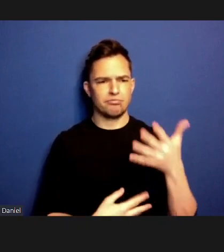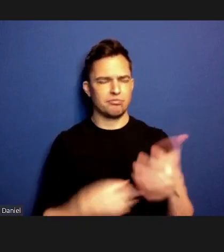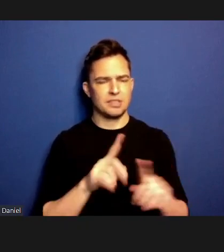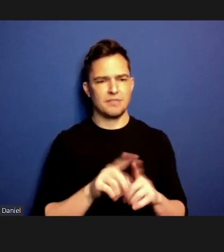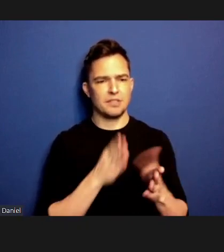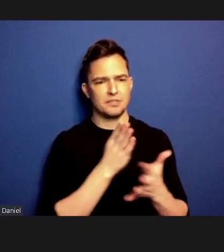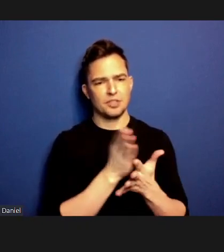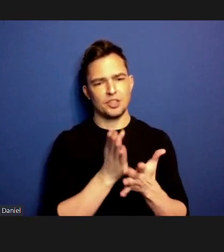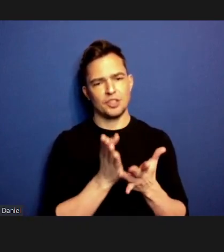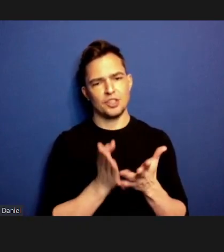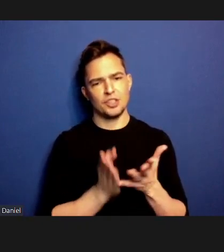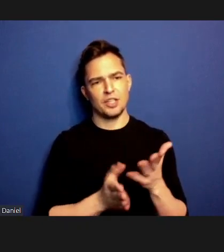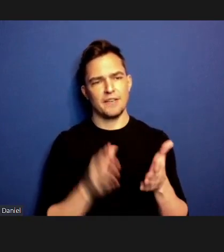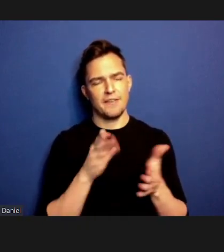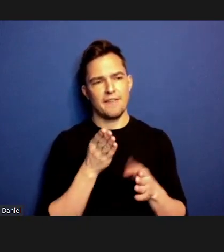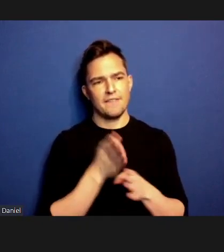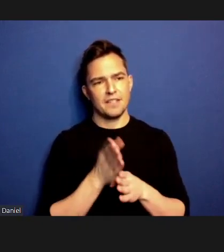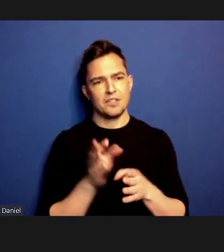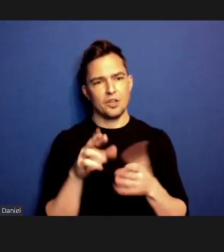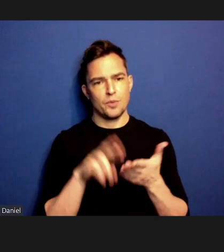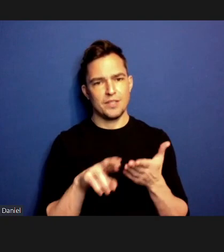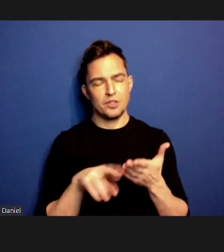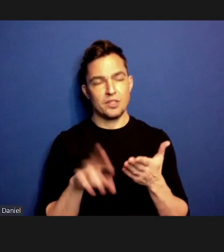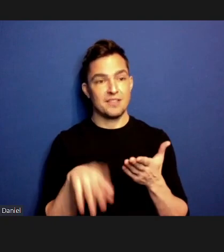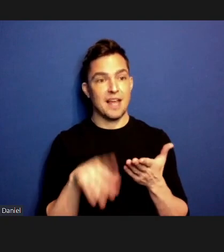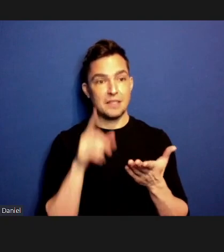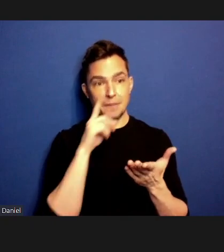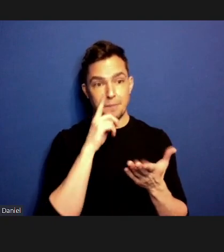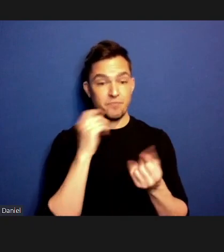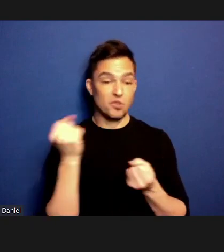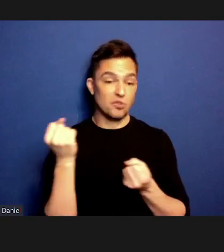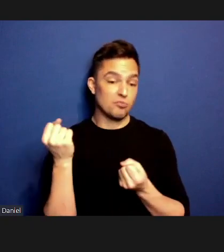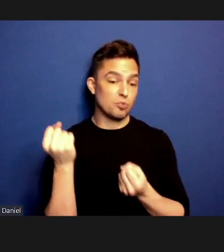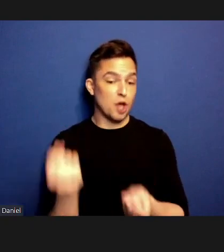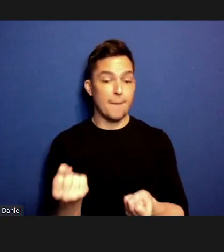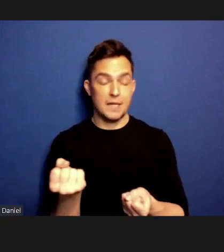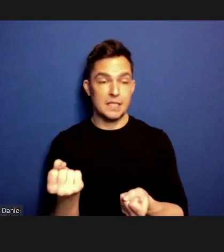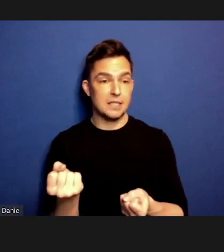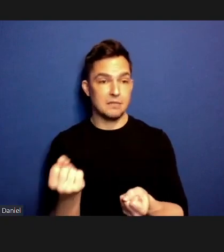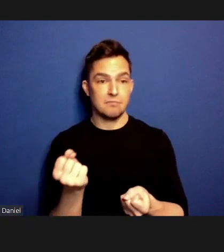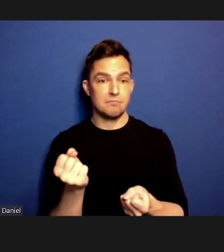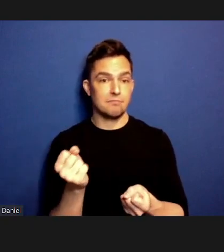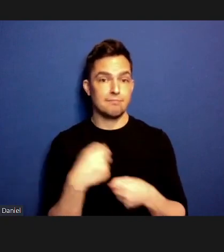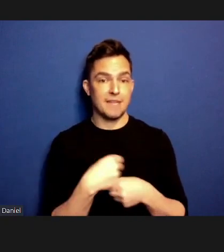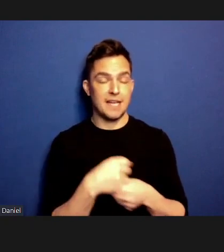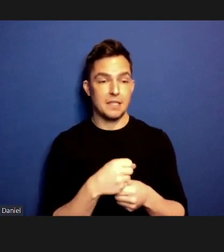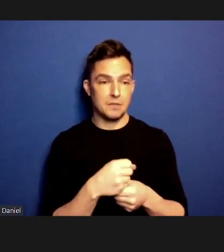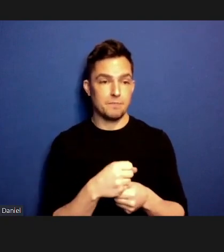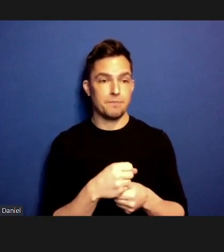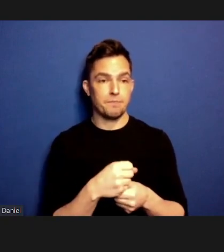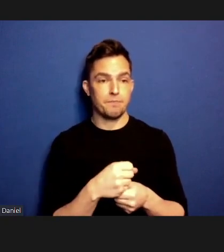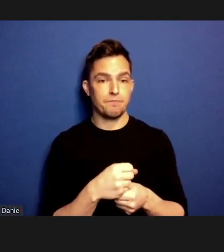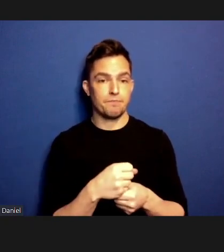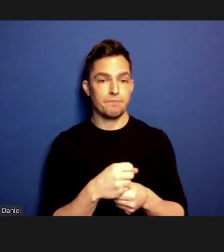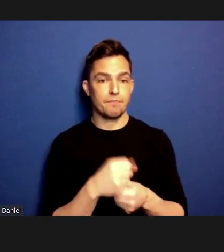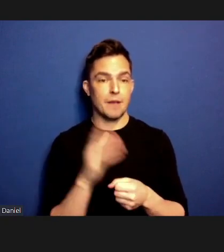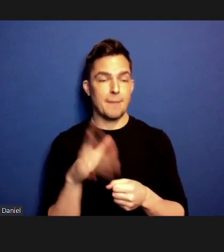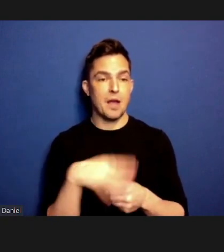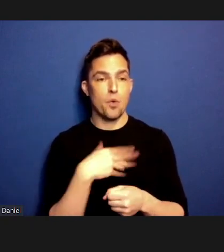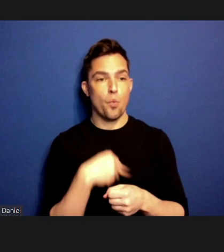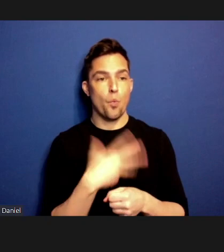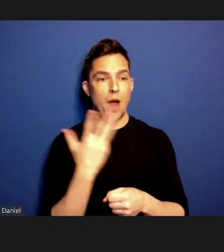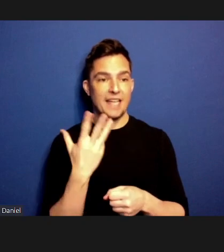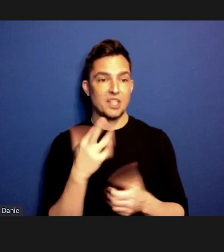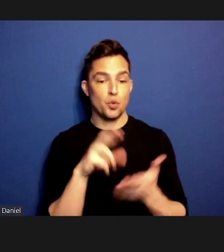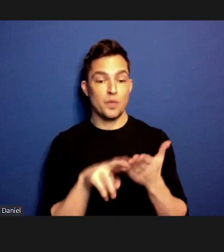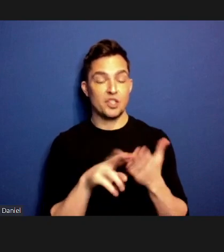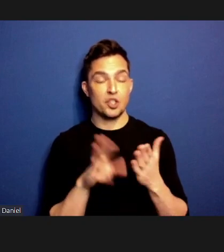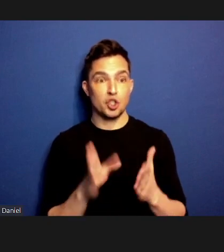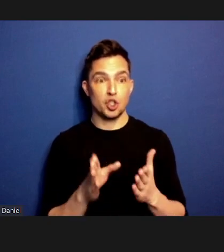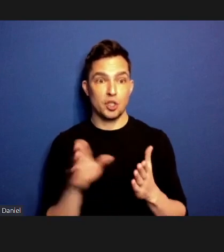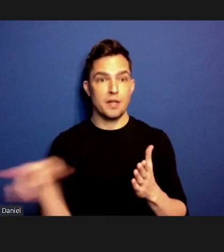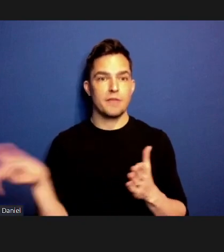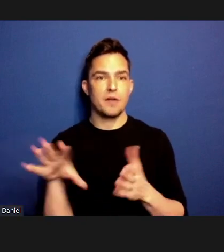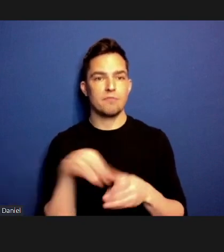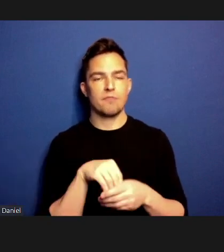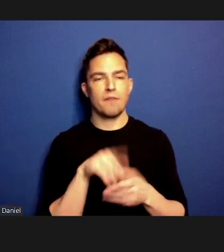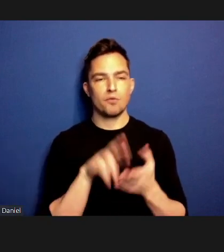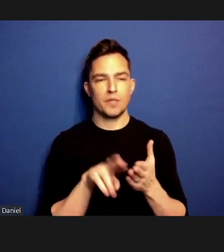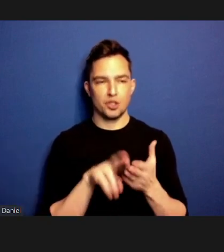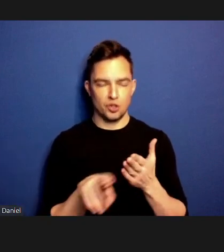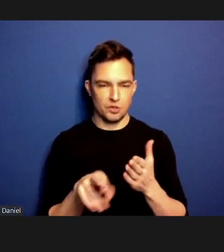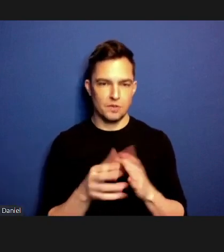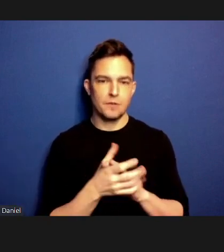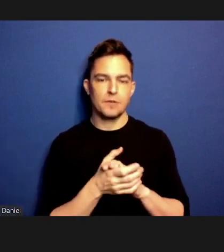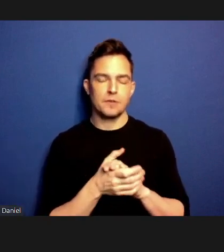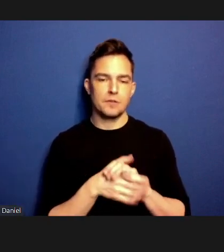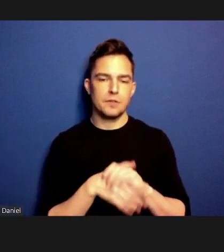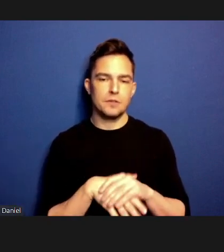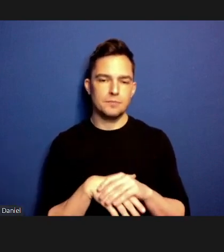of research is predominantly populated by white researchers who are doing research on